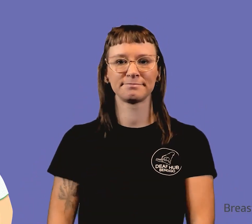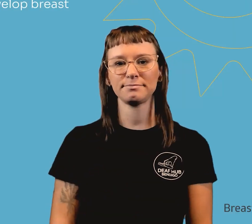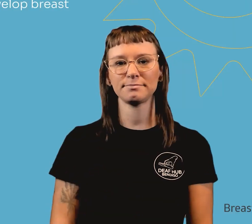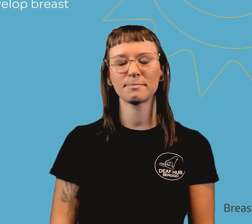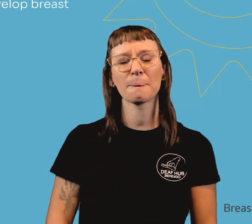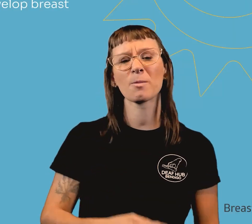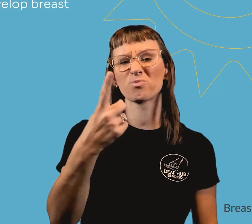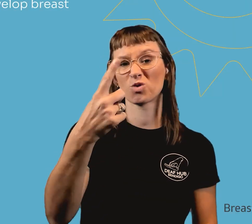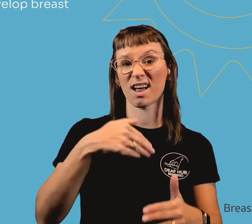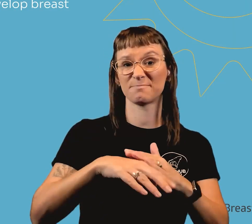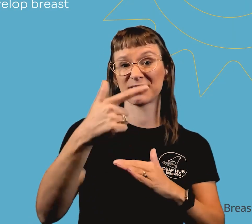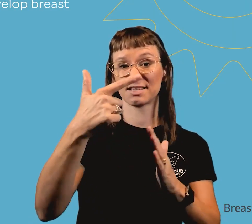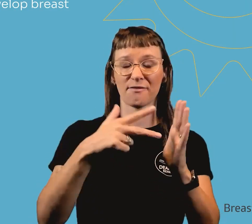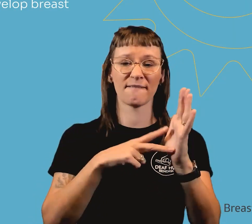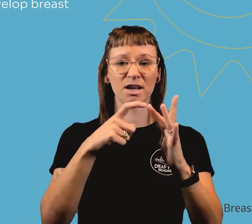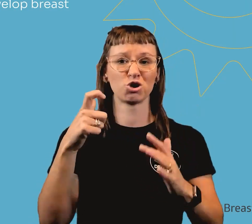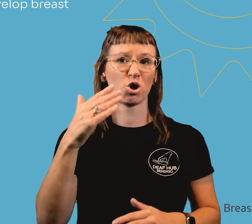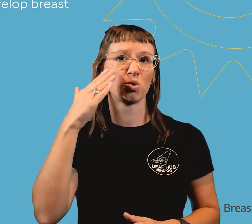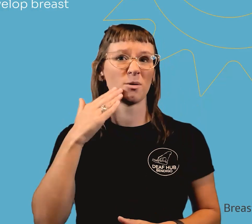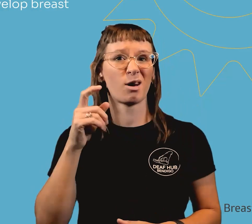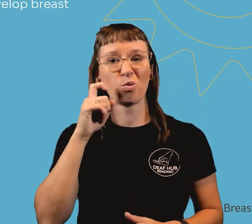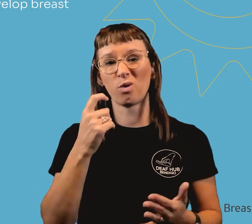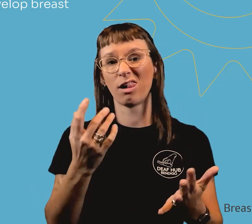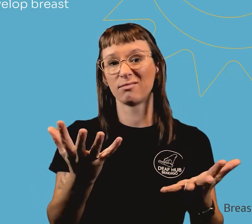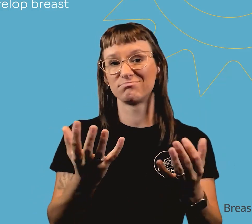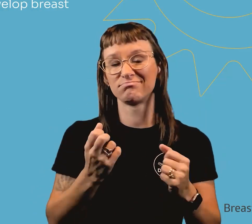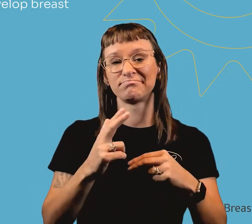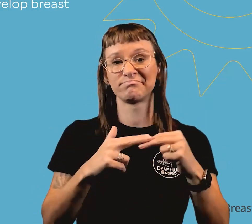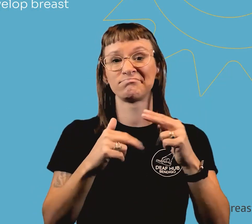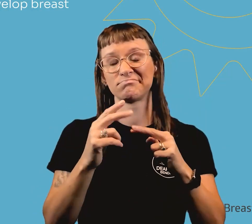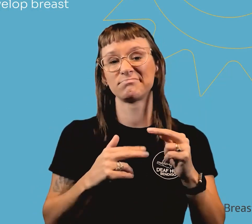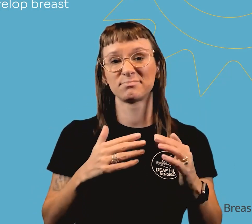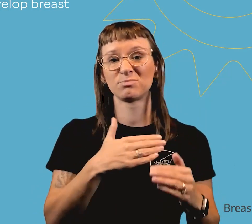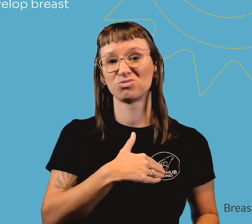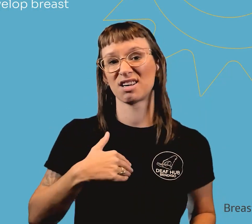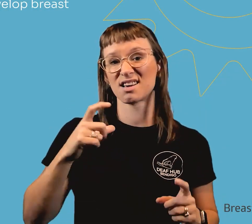The prevalence of breast cancer is one in seven women in Victoria will develop